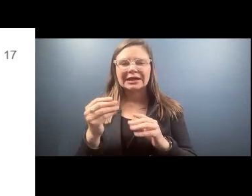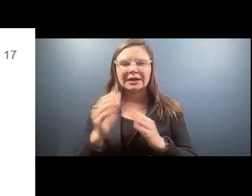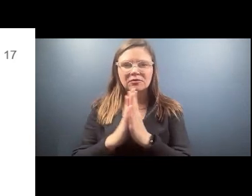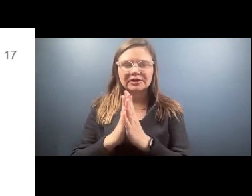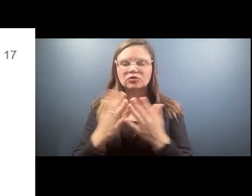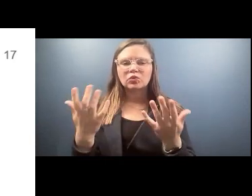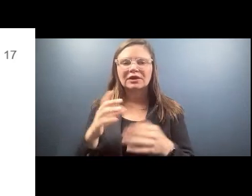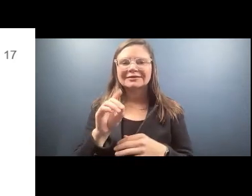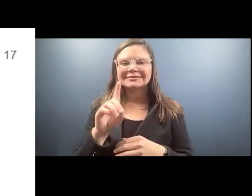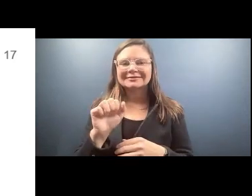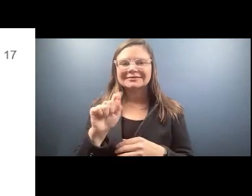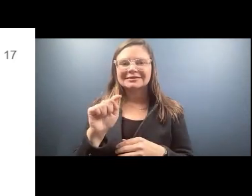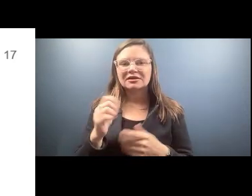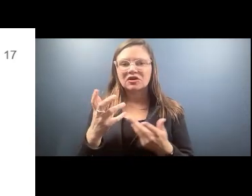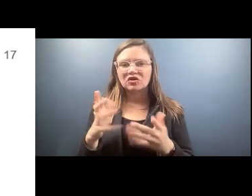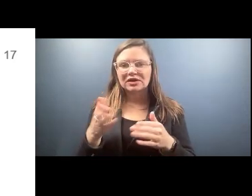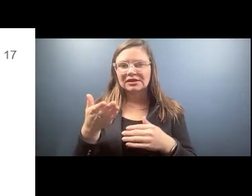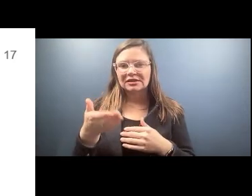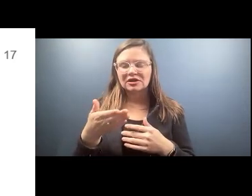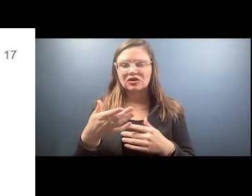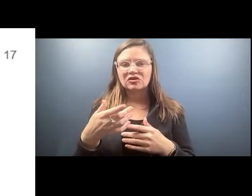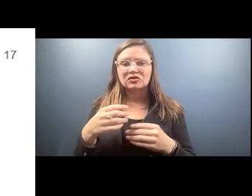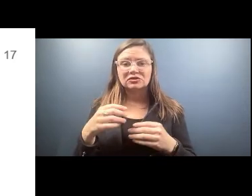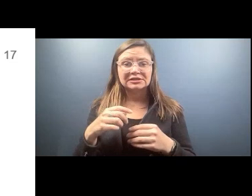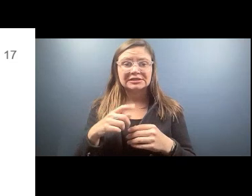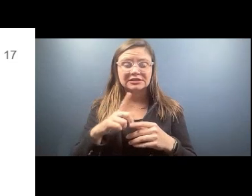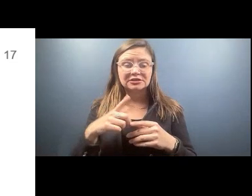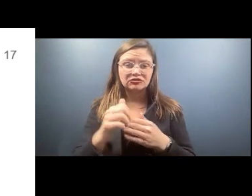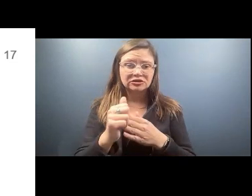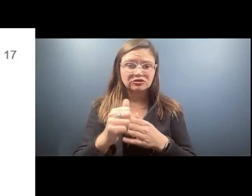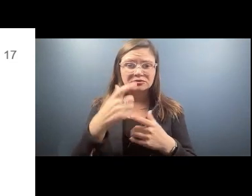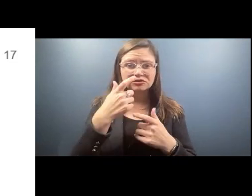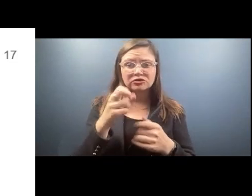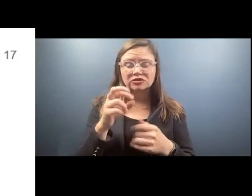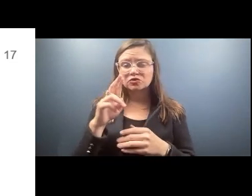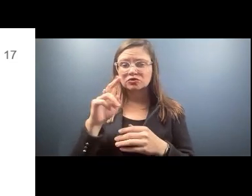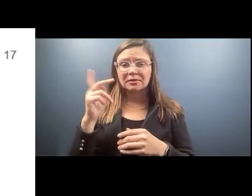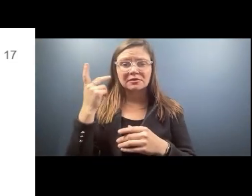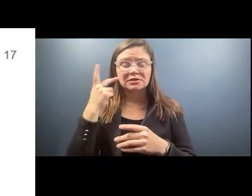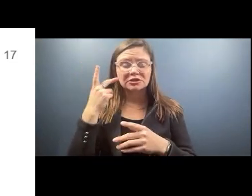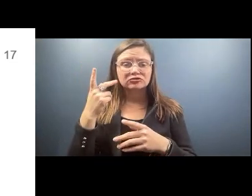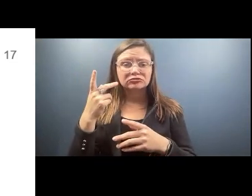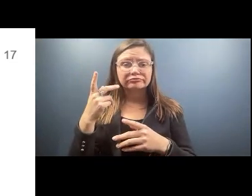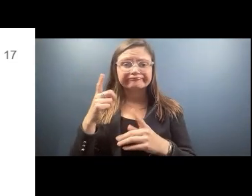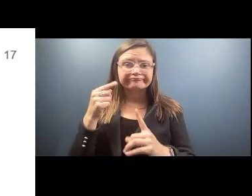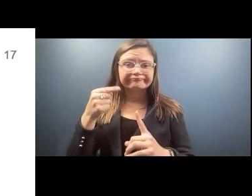Is there existing attention, leadership interest, or political momentum around a particular area of data?